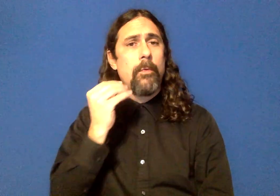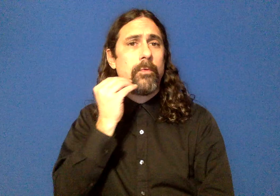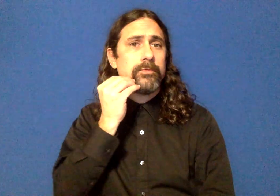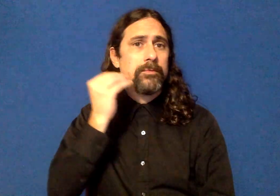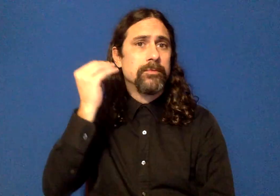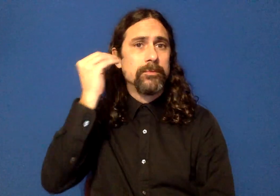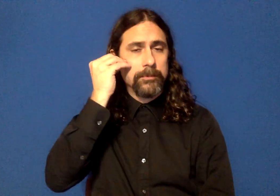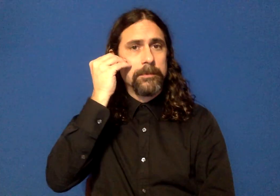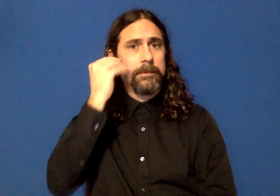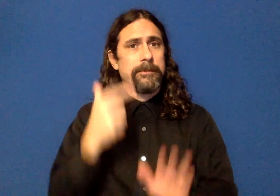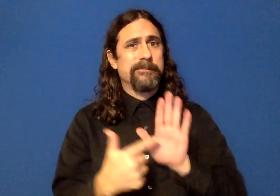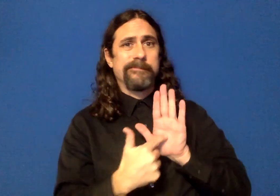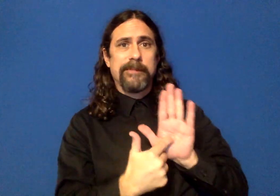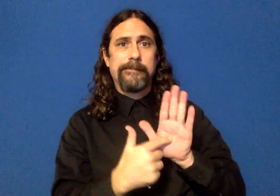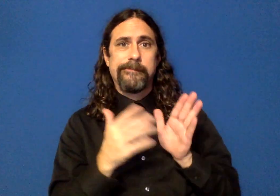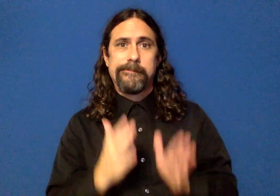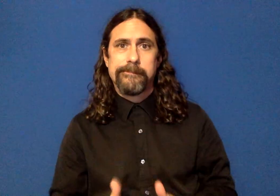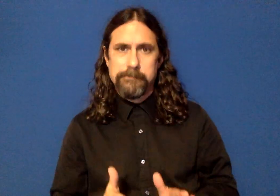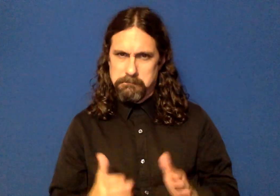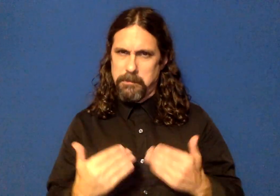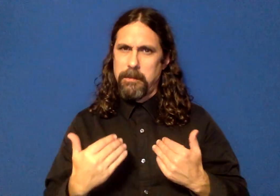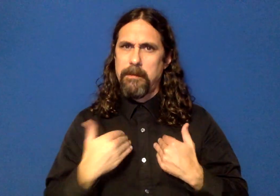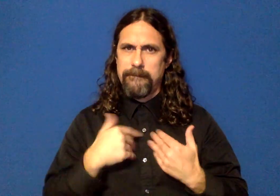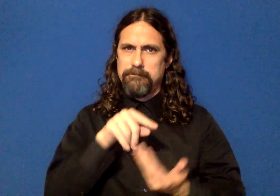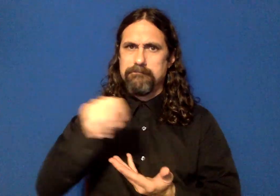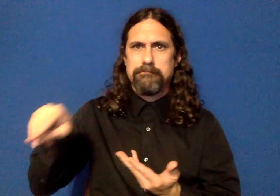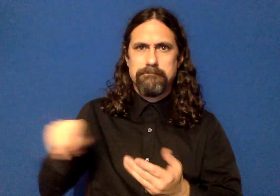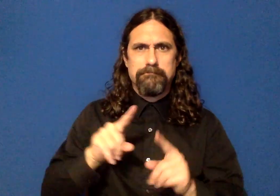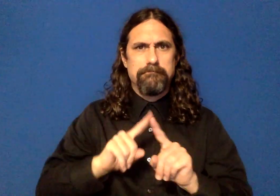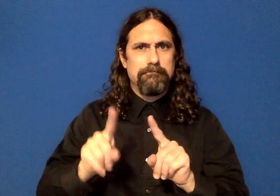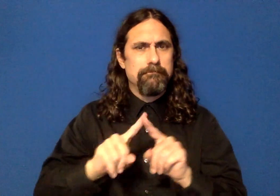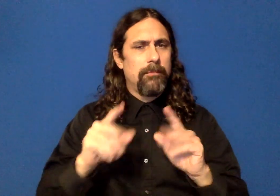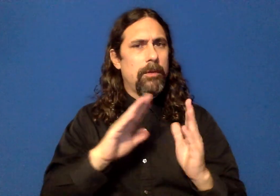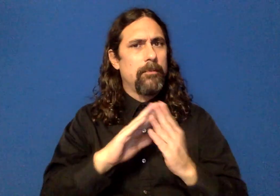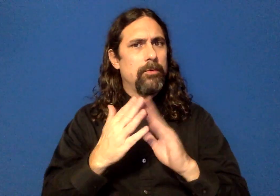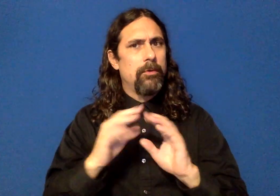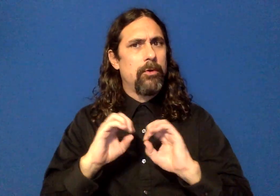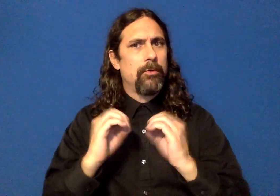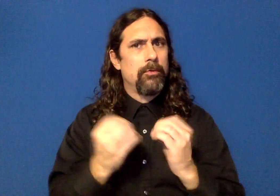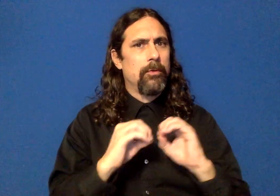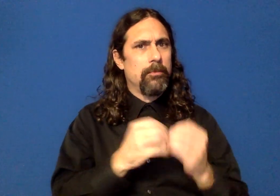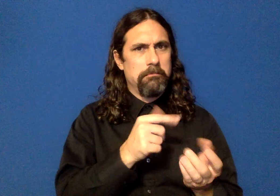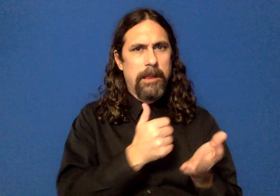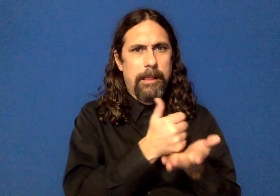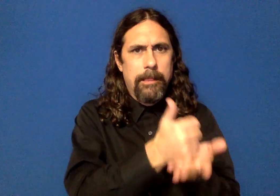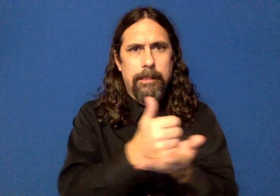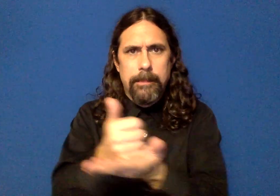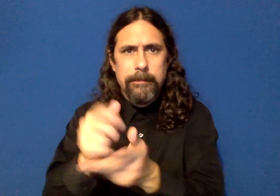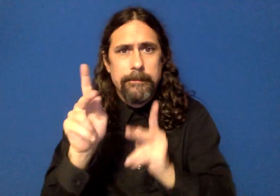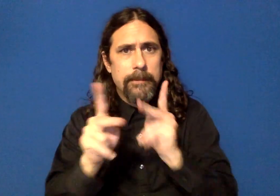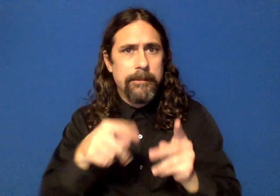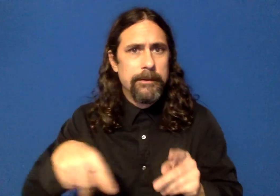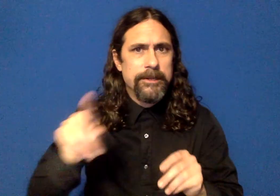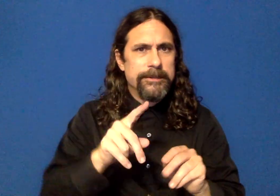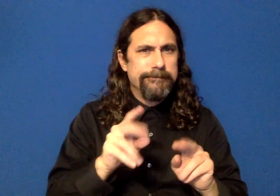organizations that help people prepare and apply for affordable housing lotteries. In addition to